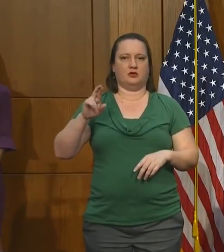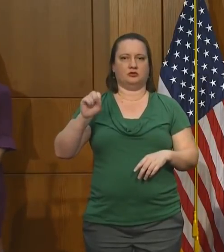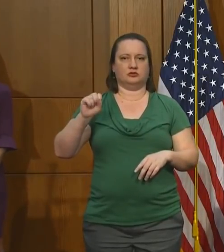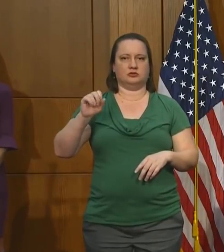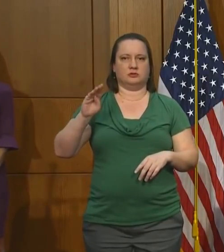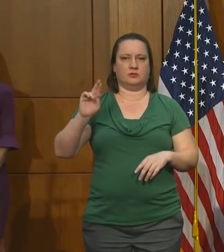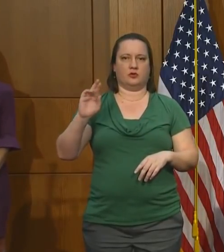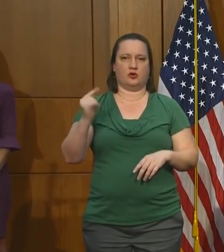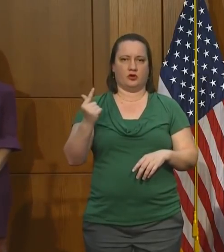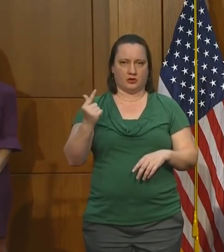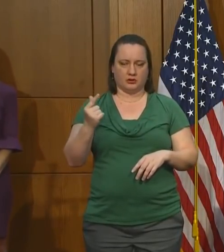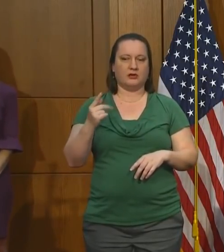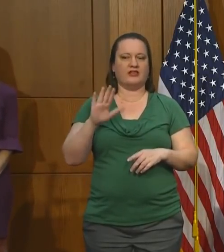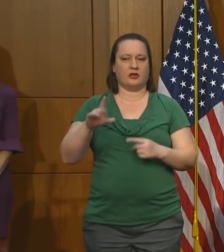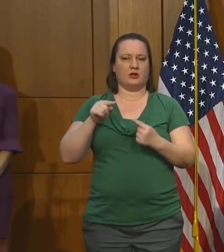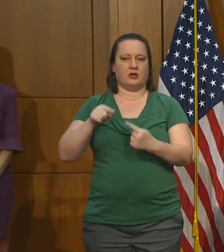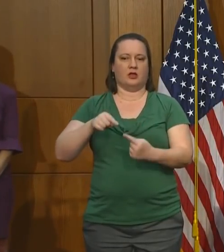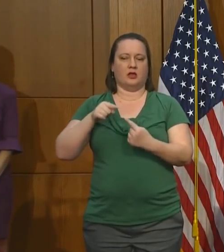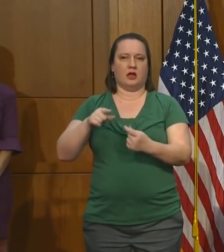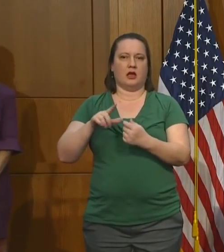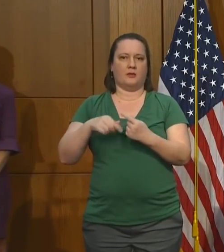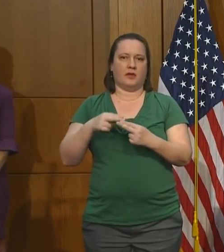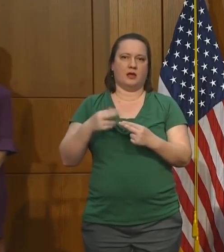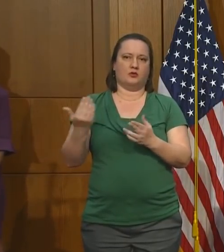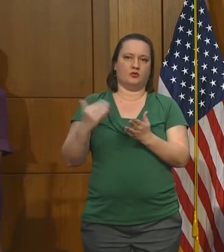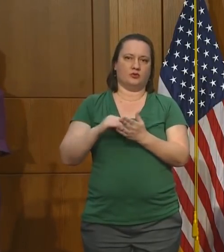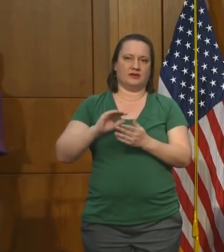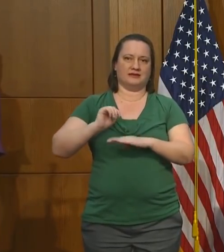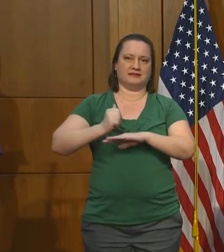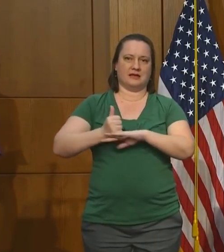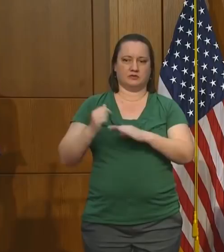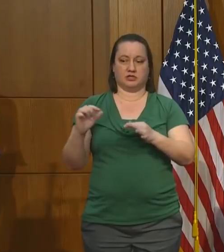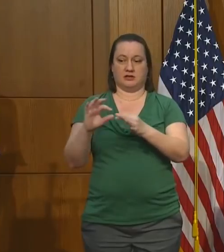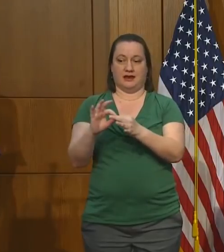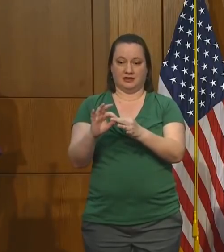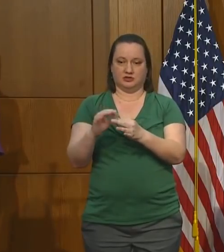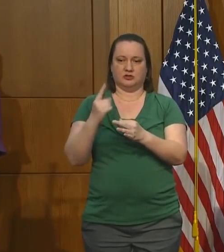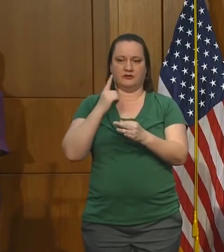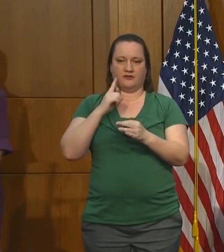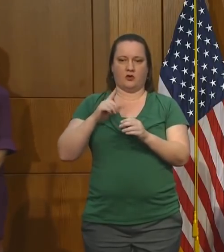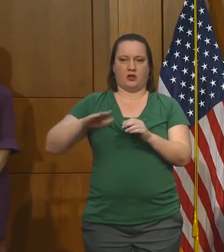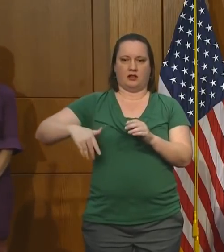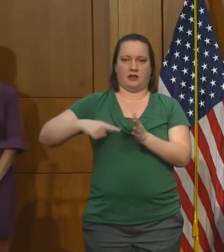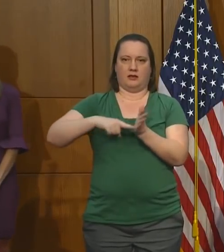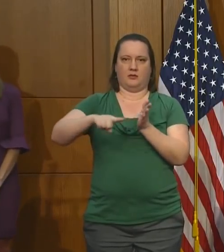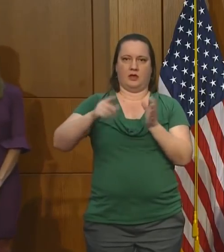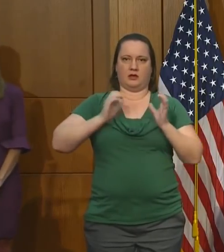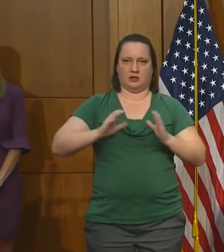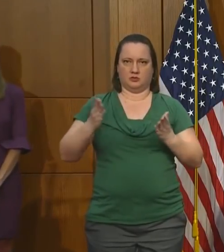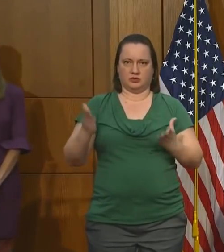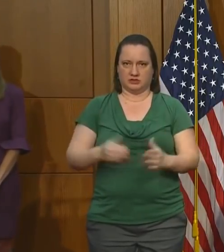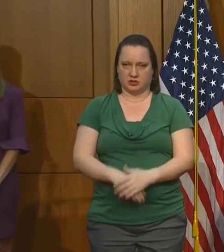INCLUDING LINK WOULD COST AND WE ALL KNOW ZERO FOR THAT RECALL IS P. IN THE RUNNING. OF